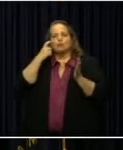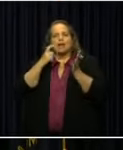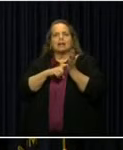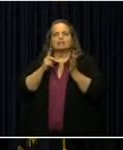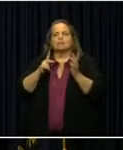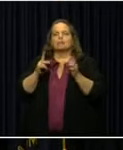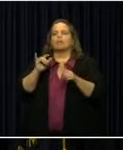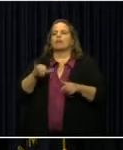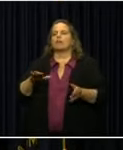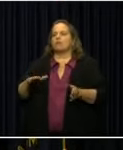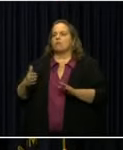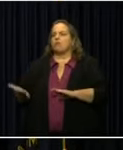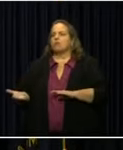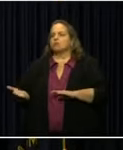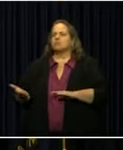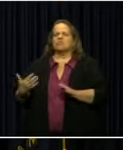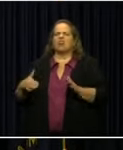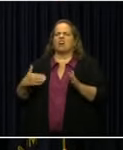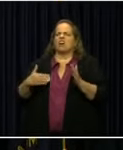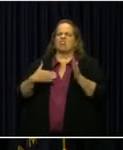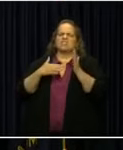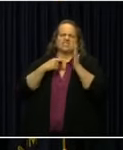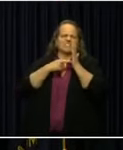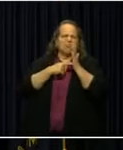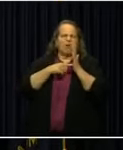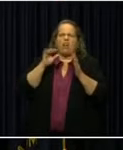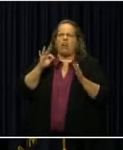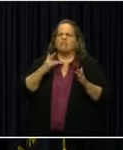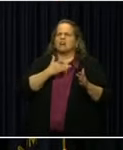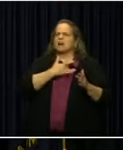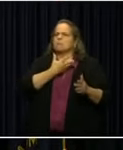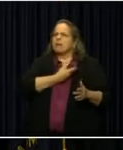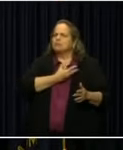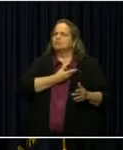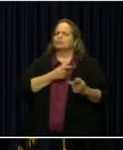WELCOME.